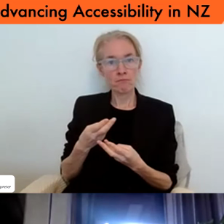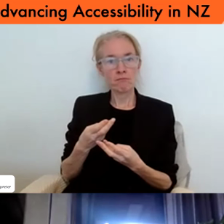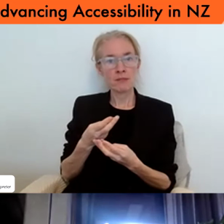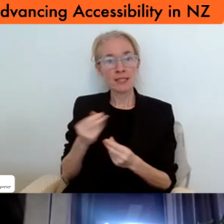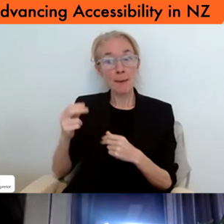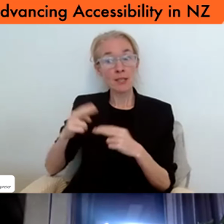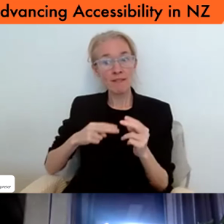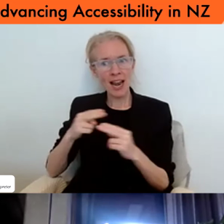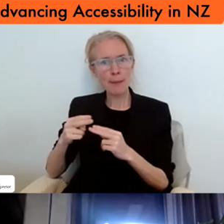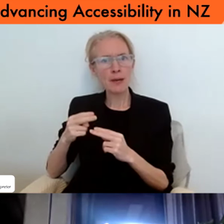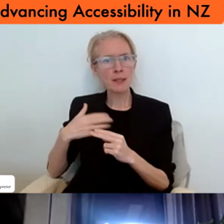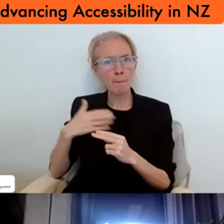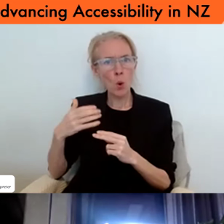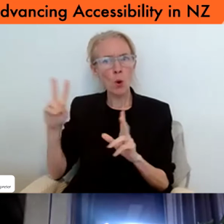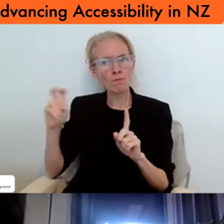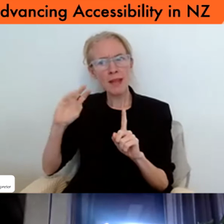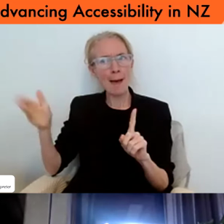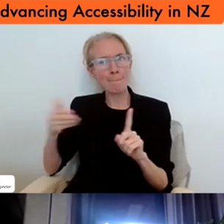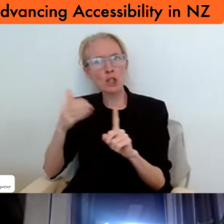actually do have those conversations and we actually work with quite